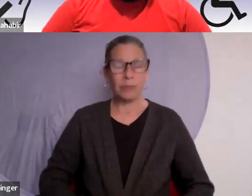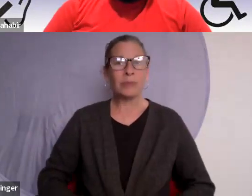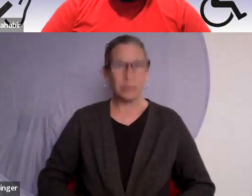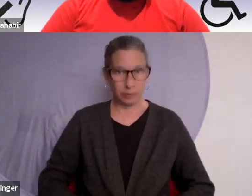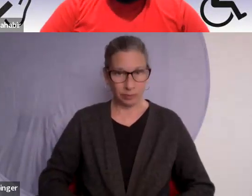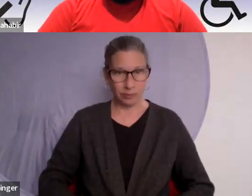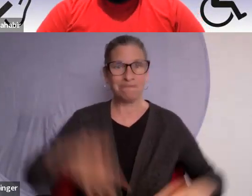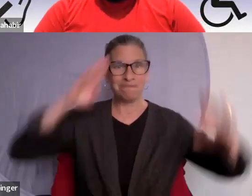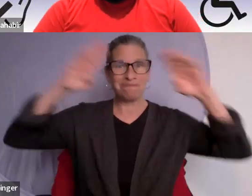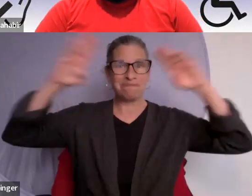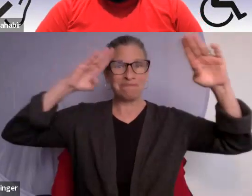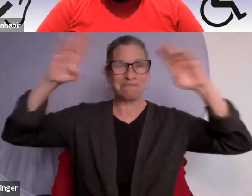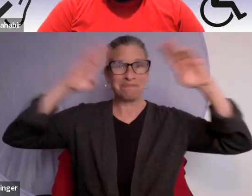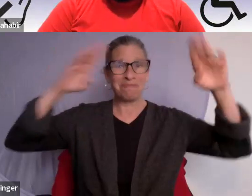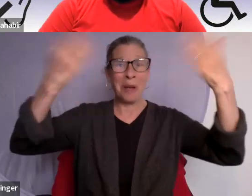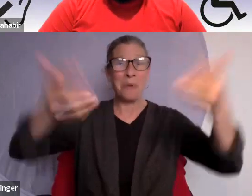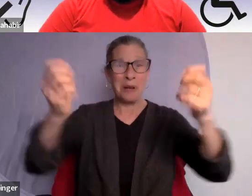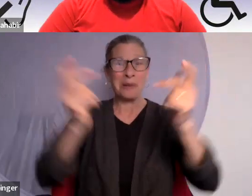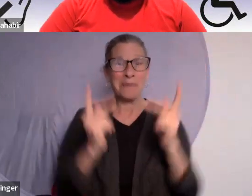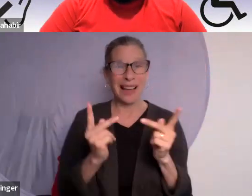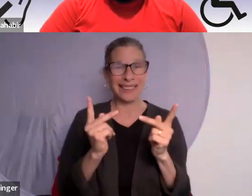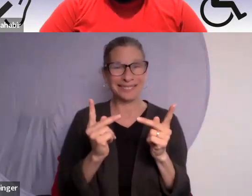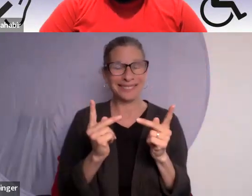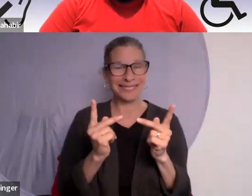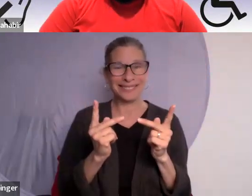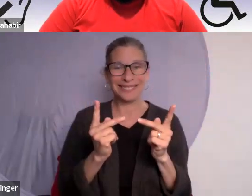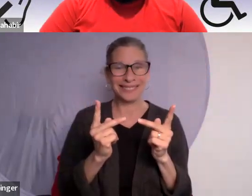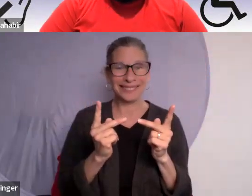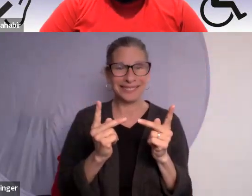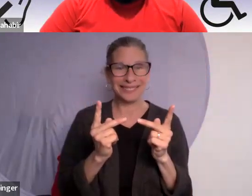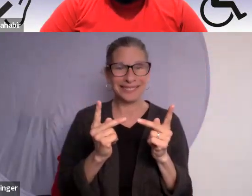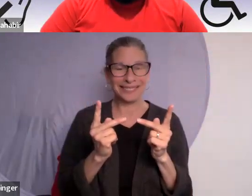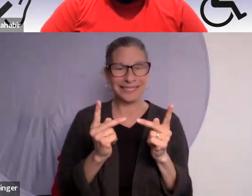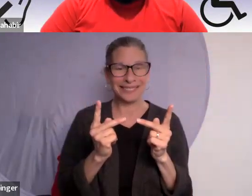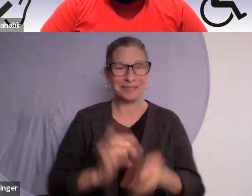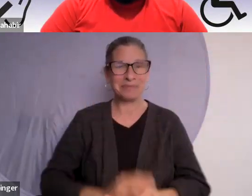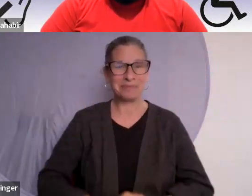[Tania Kalaitzidis] Hello everyone welcome back.